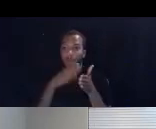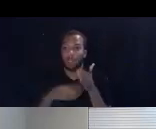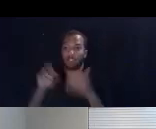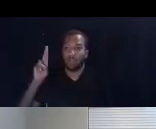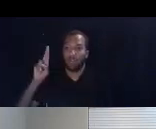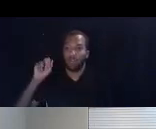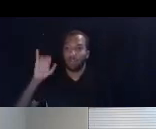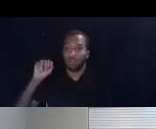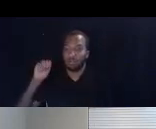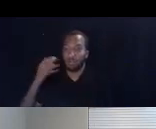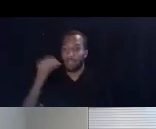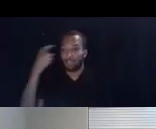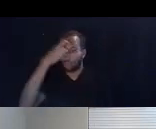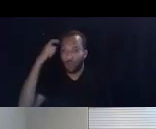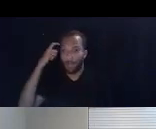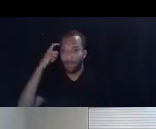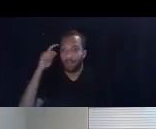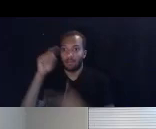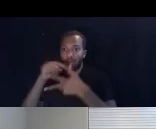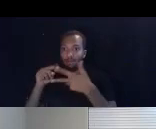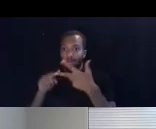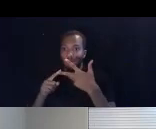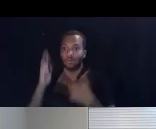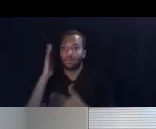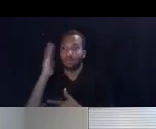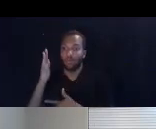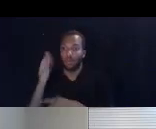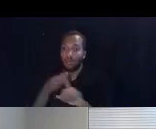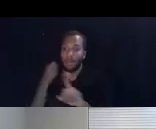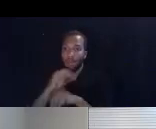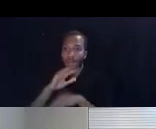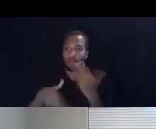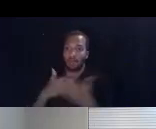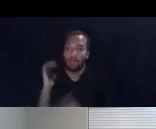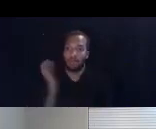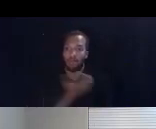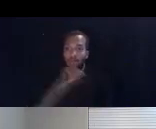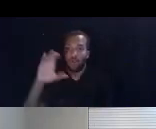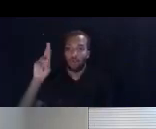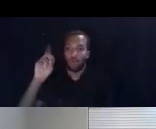as being really the key drivers of all of the core issues that were identified in the 2019 CHNA.